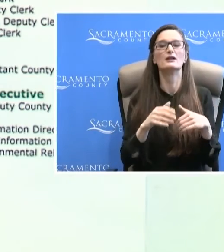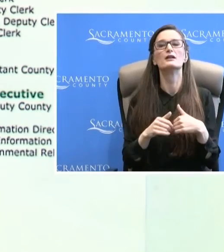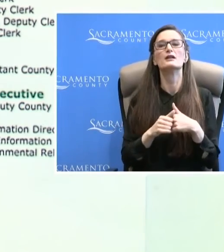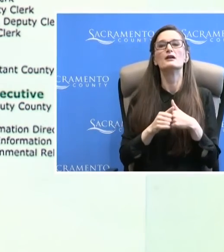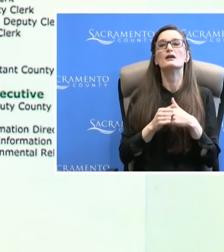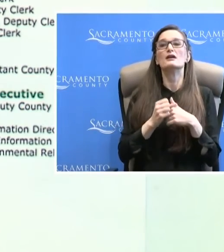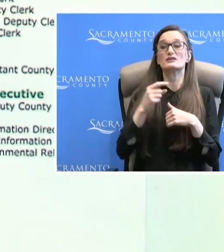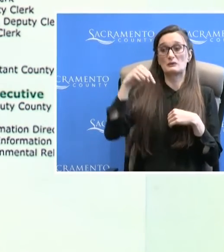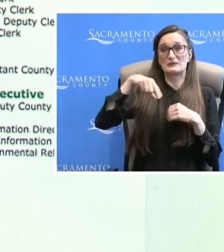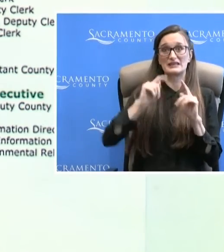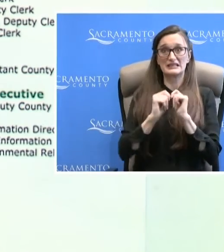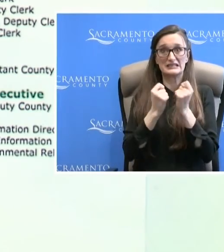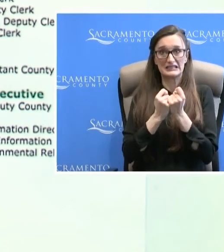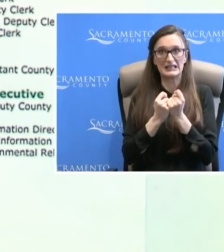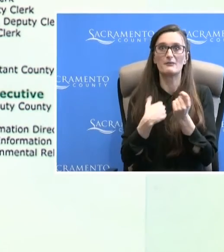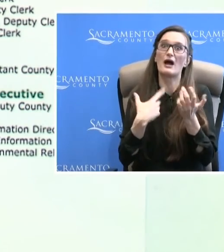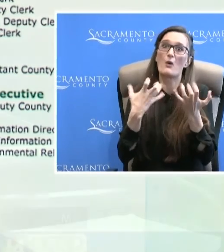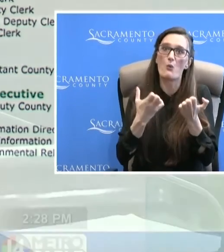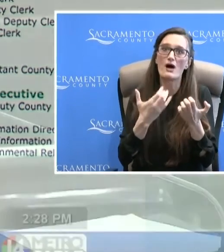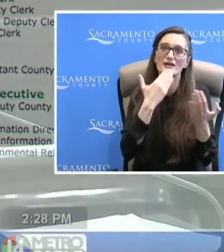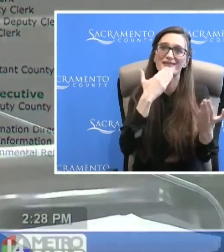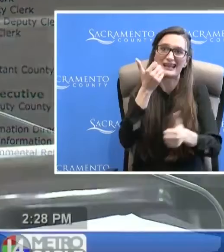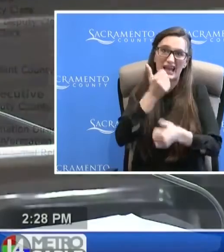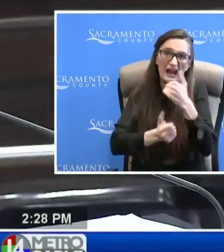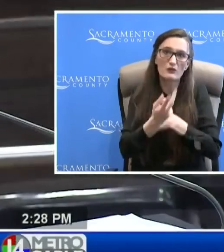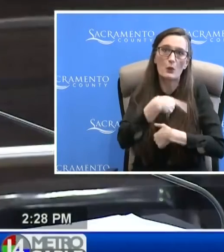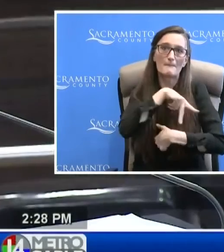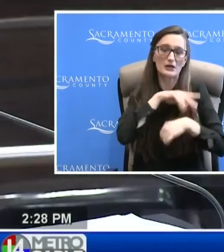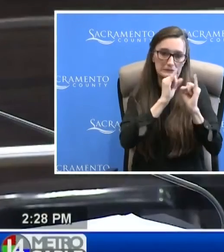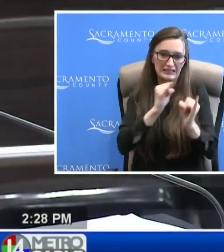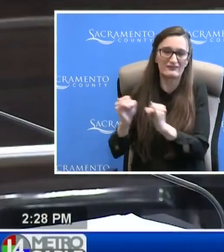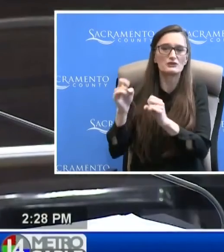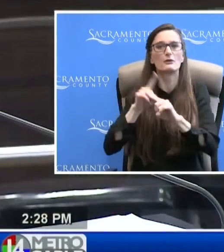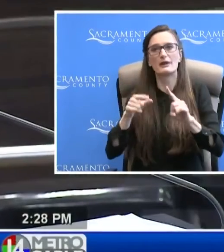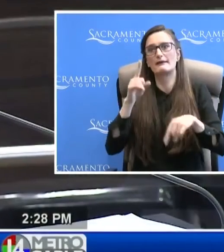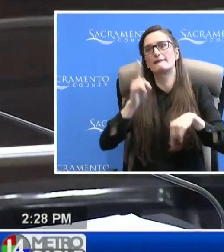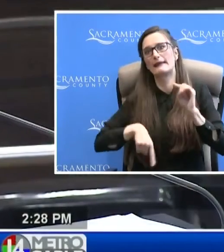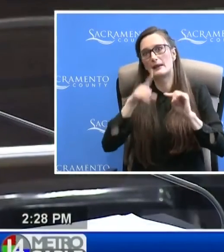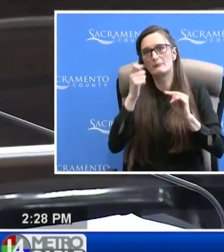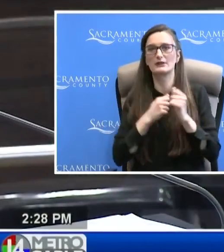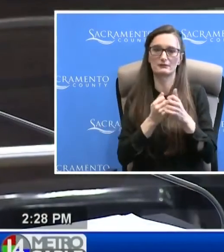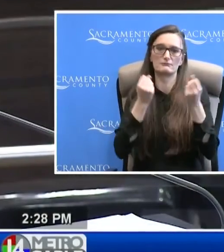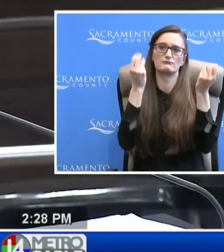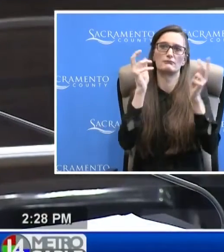Personally, though I'd like to, but I do want to personally thank Mike Morris, the team's project manager.